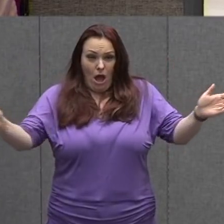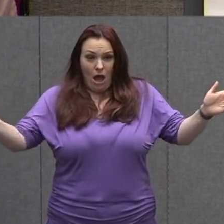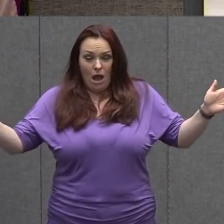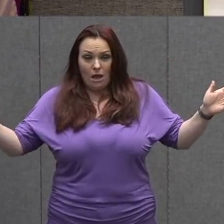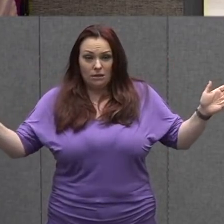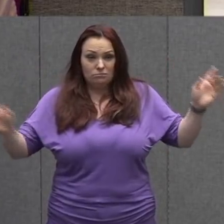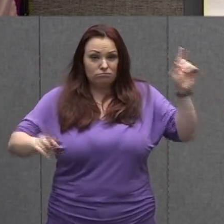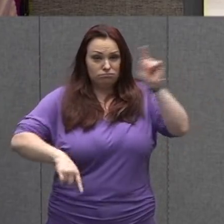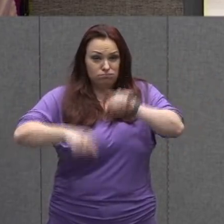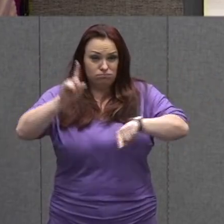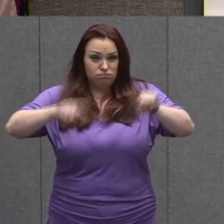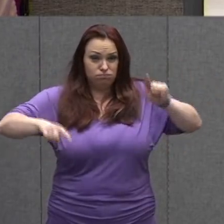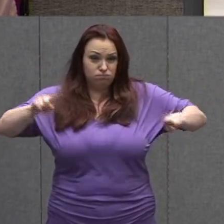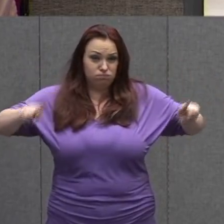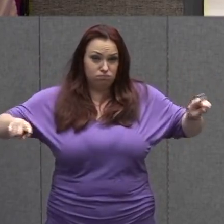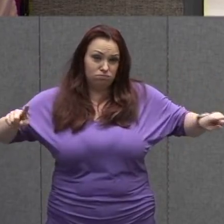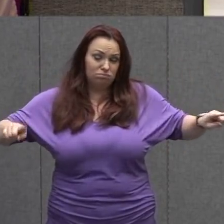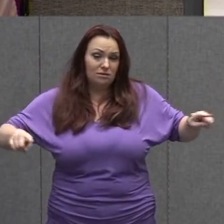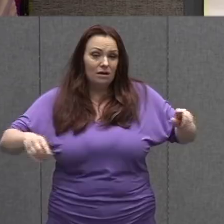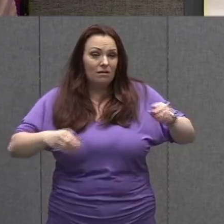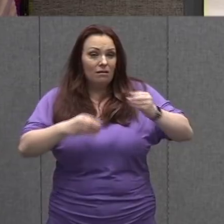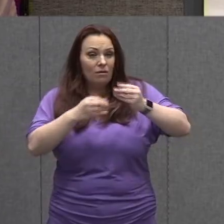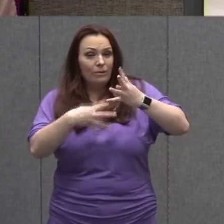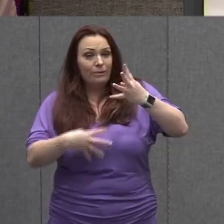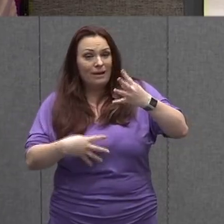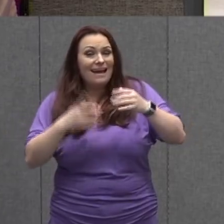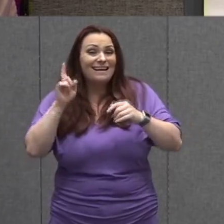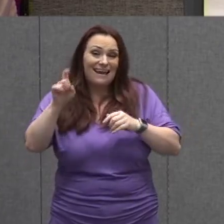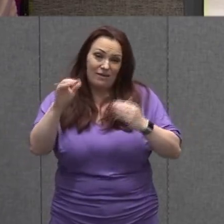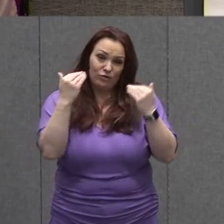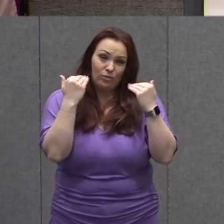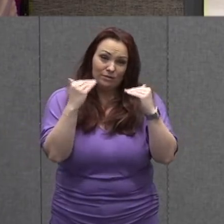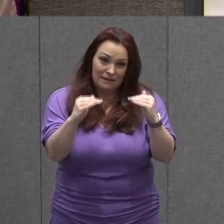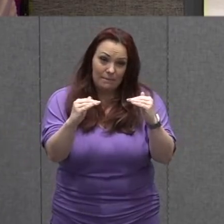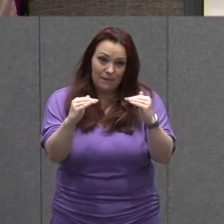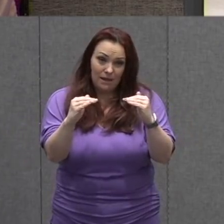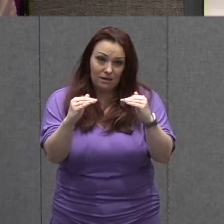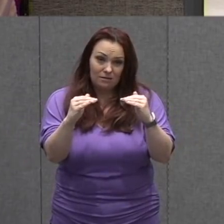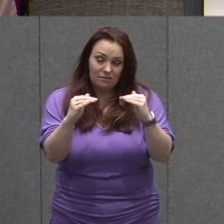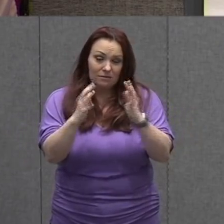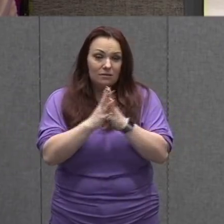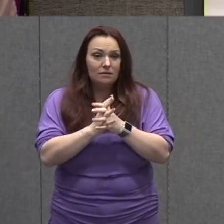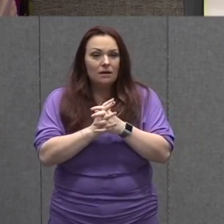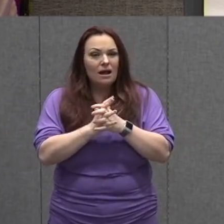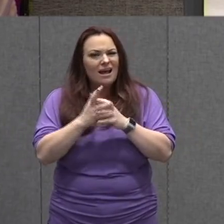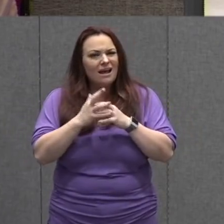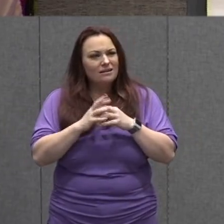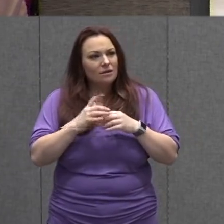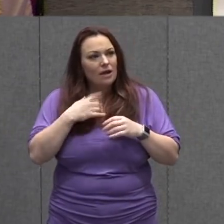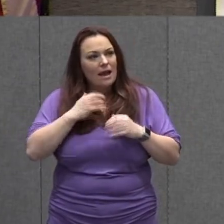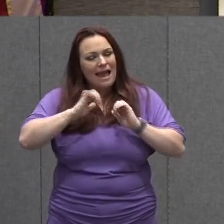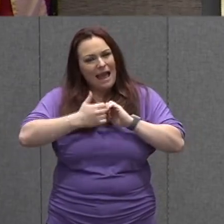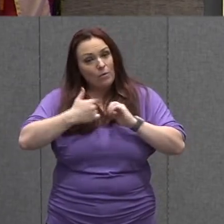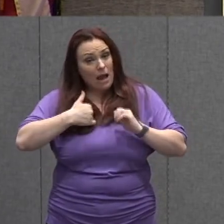I'm really gonna want to narrow that down. And I think the way that I would choose to narrow it down is I may just focus